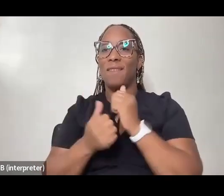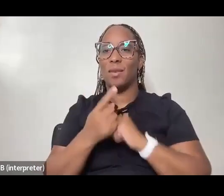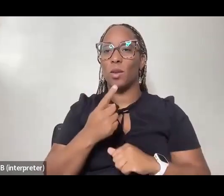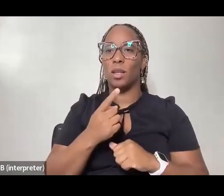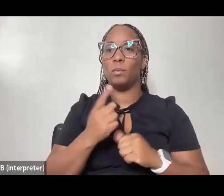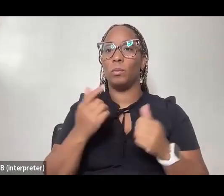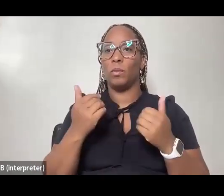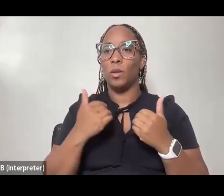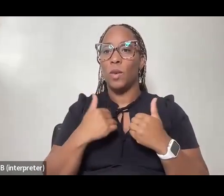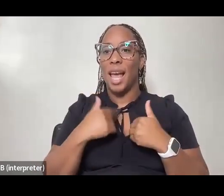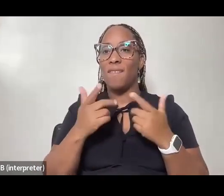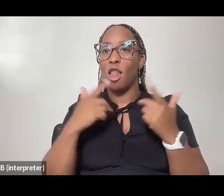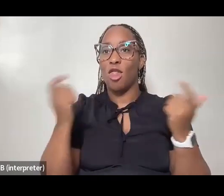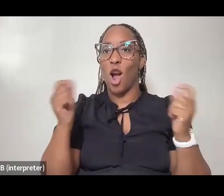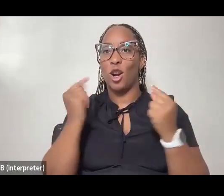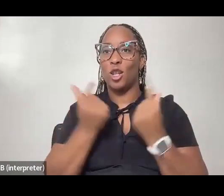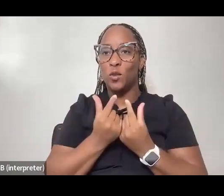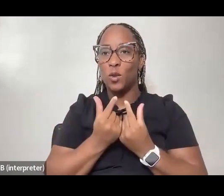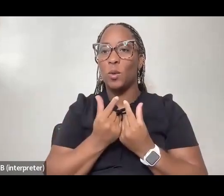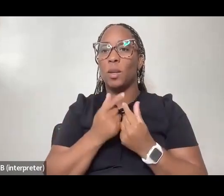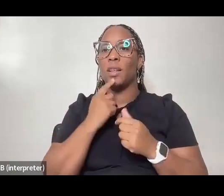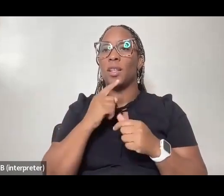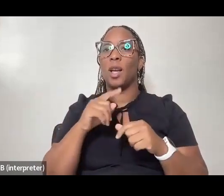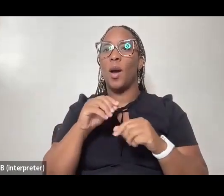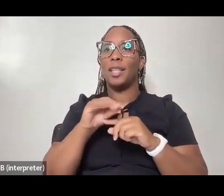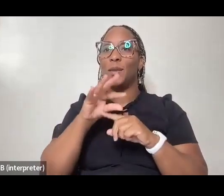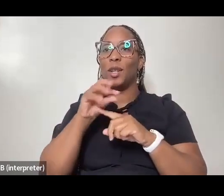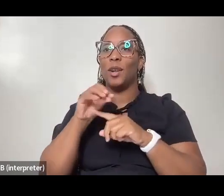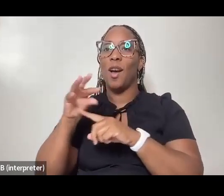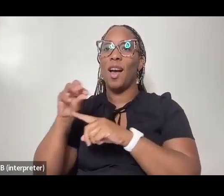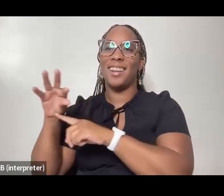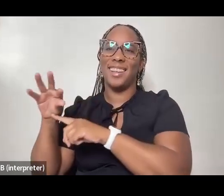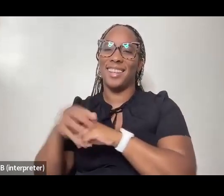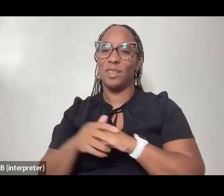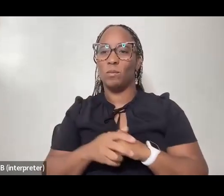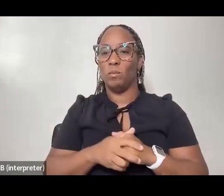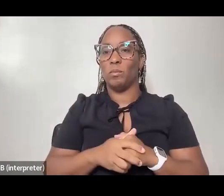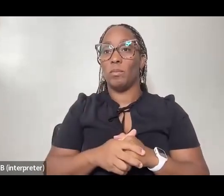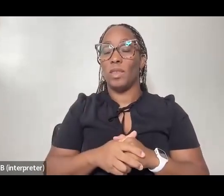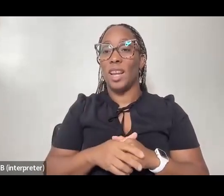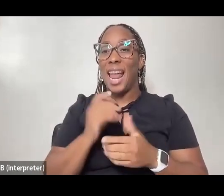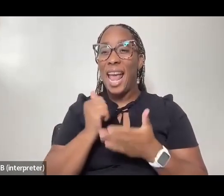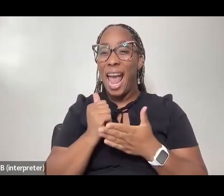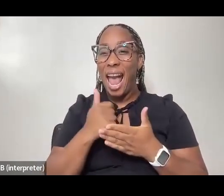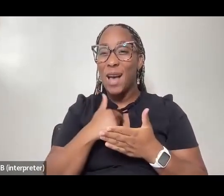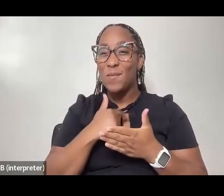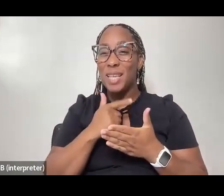We have got a large group here. So as you all get your chemistry on I will come through and you all help me spotlight